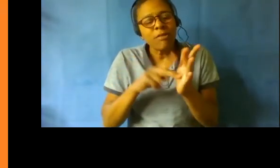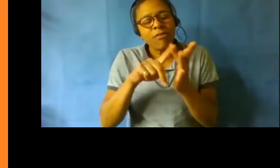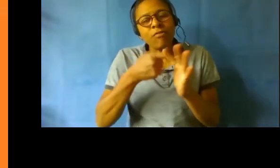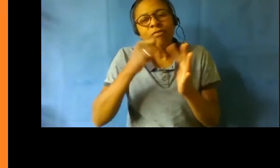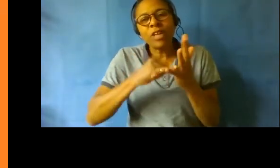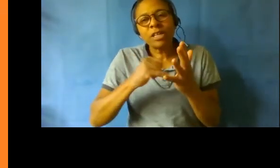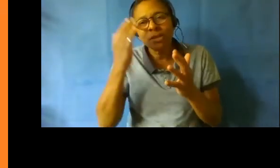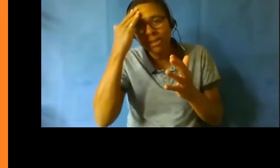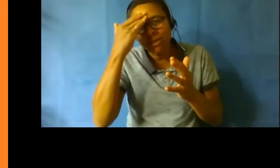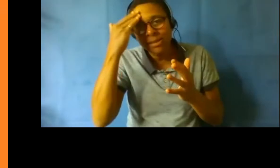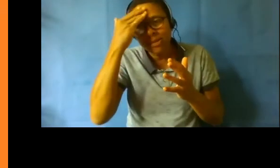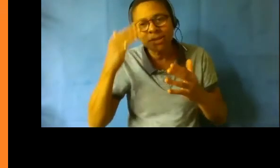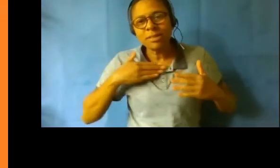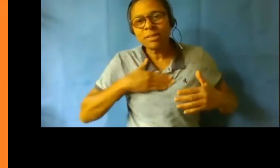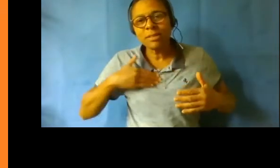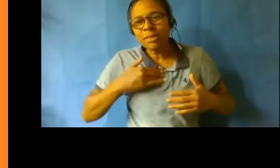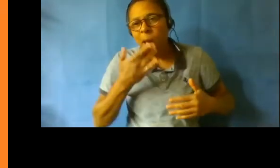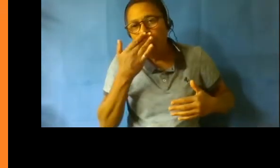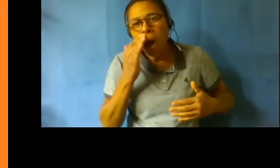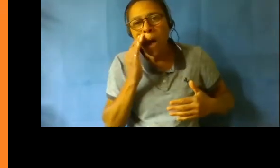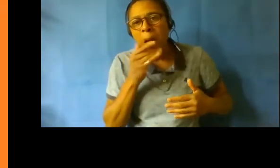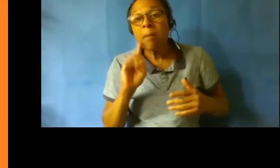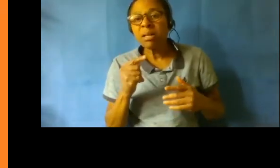let them skip the bush teeth